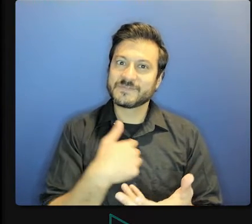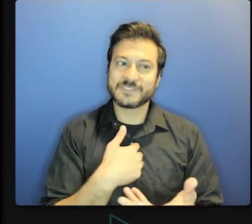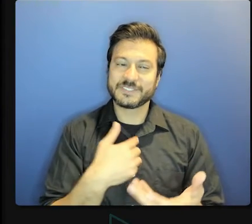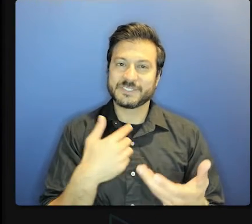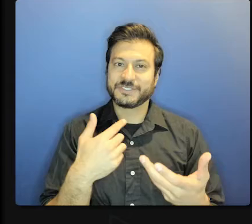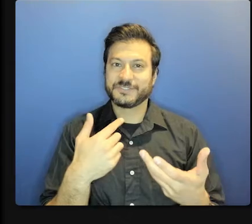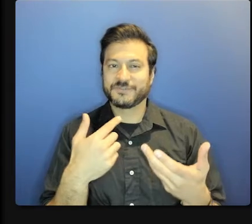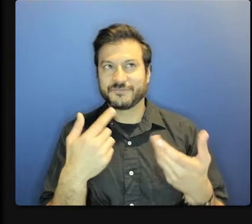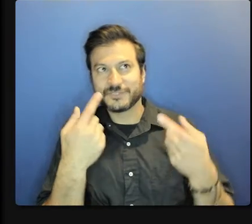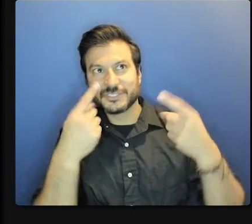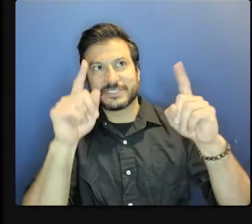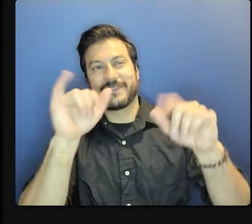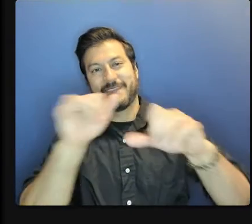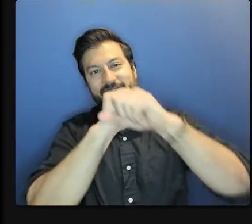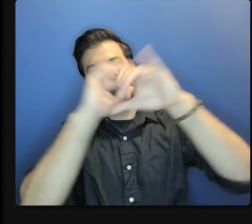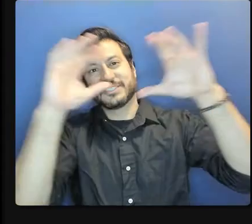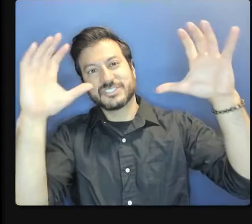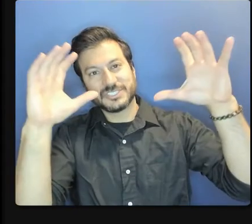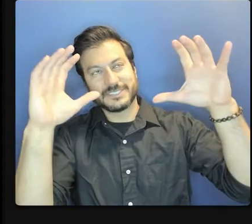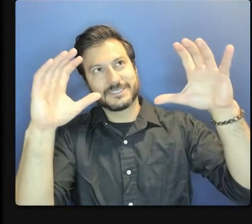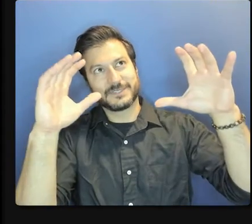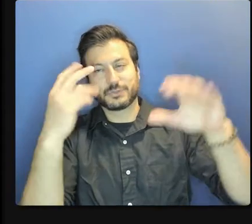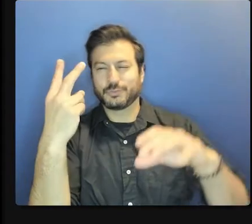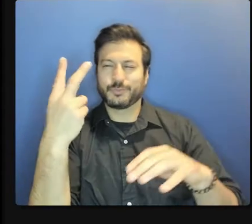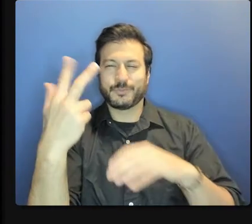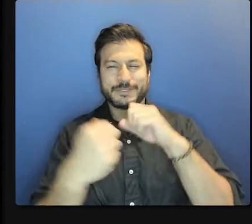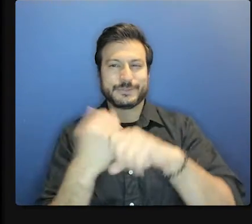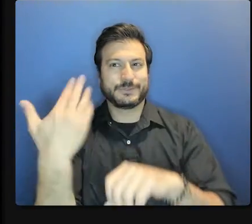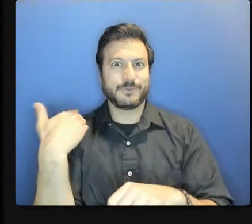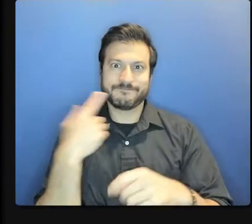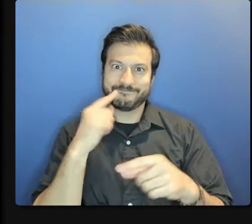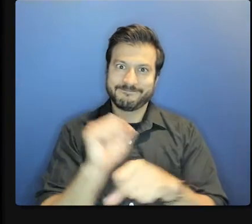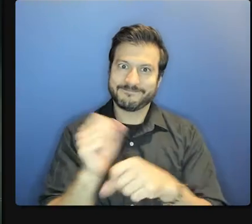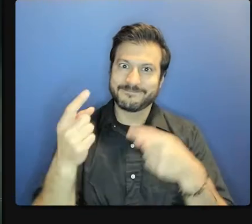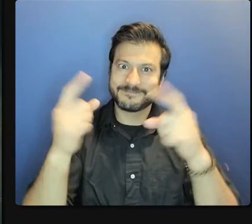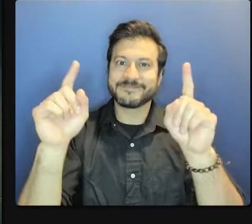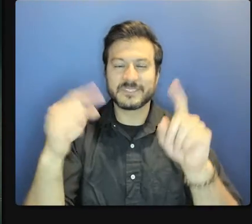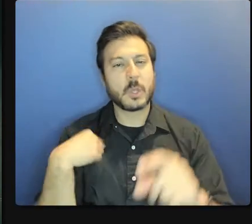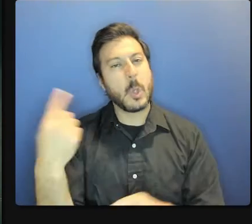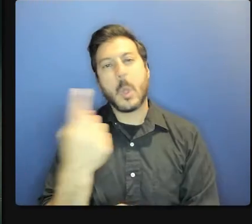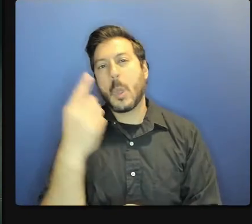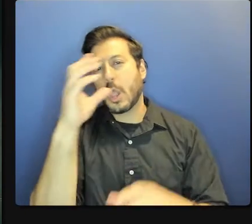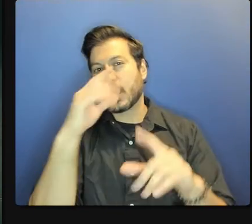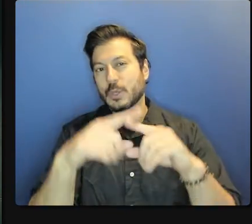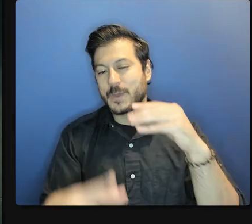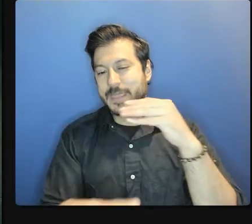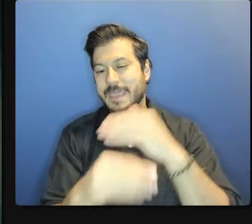we are achieving on the vision that we set out to three years ago. Now, we're always looking to add